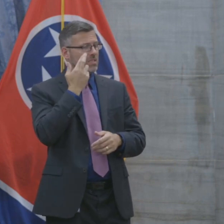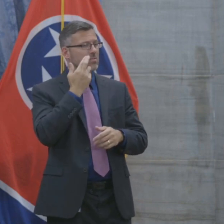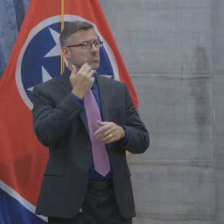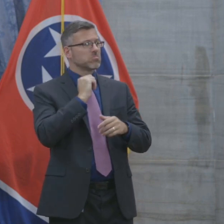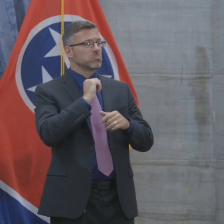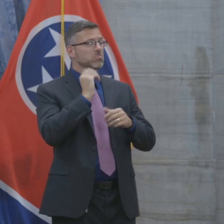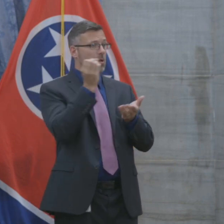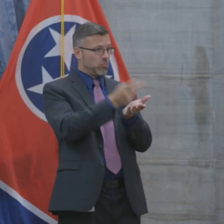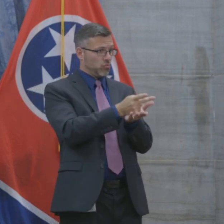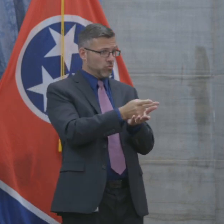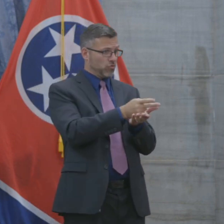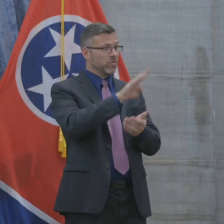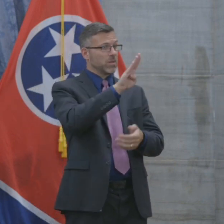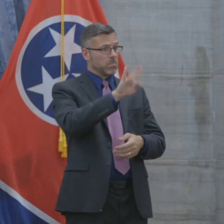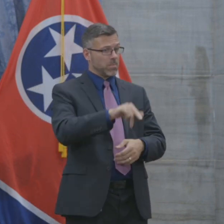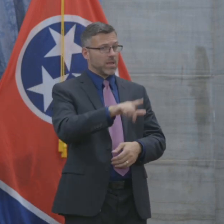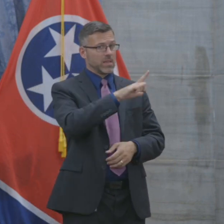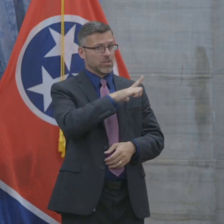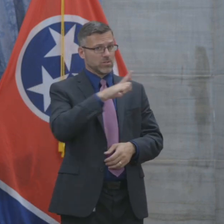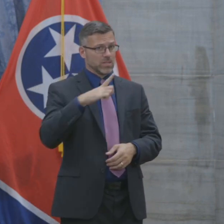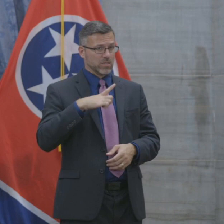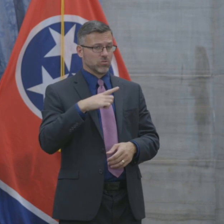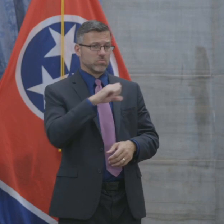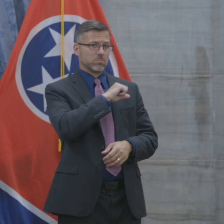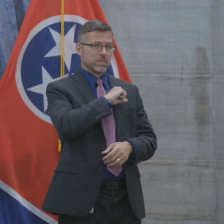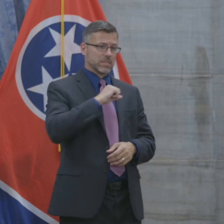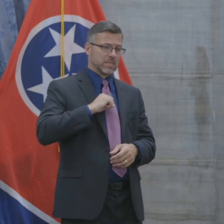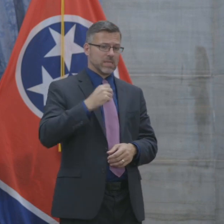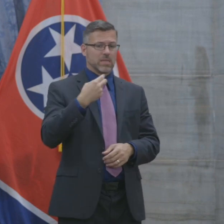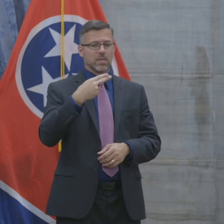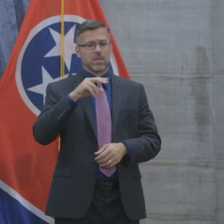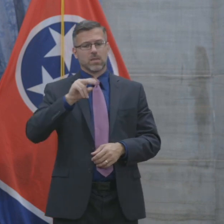been waving guns and stuff like that. You know, why in response